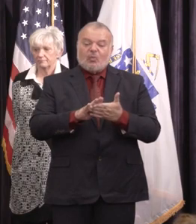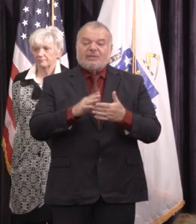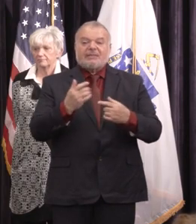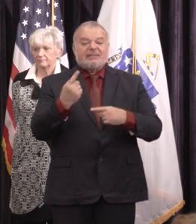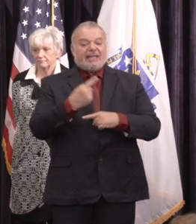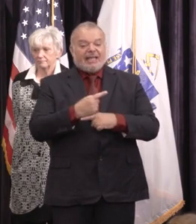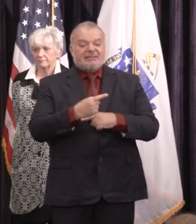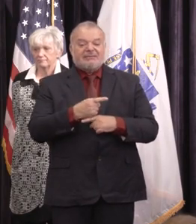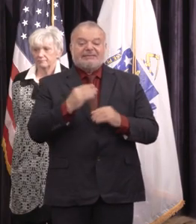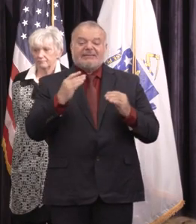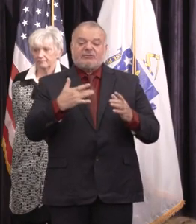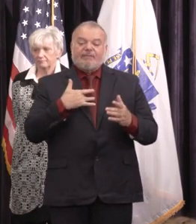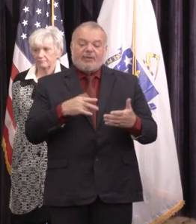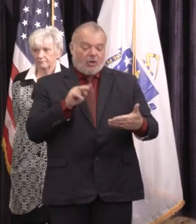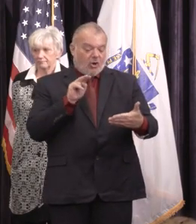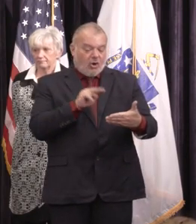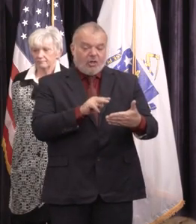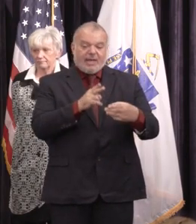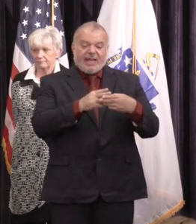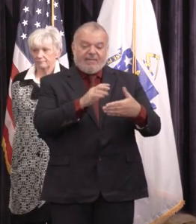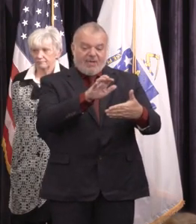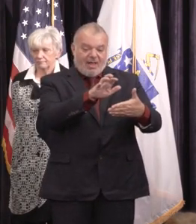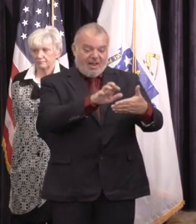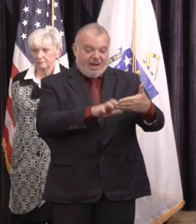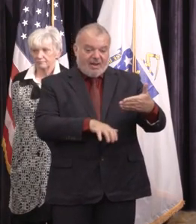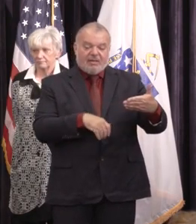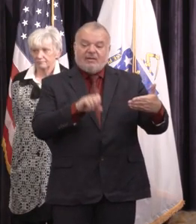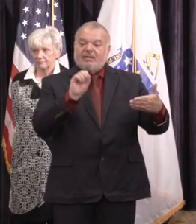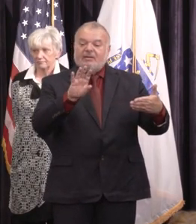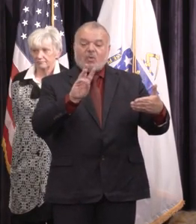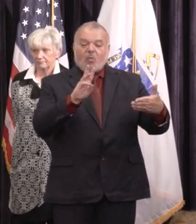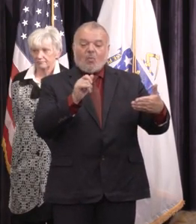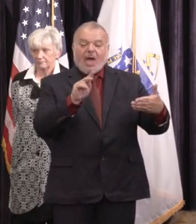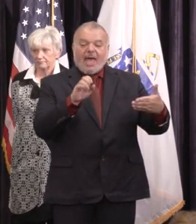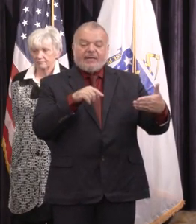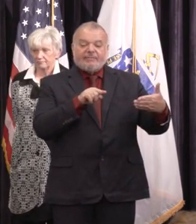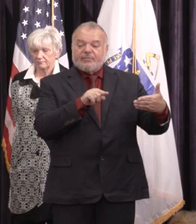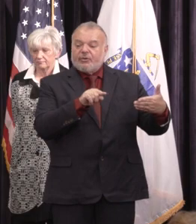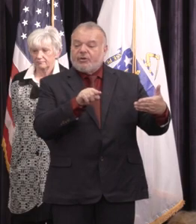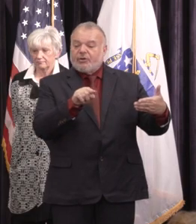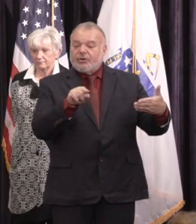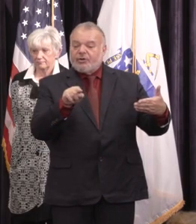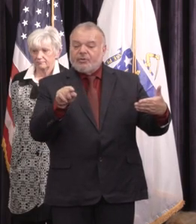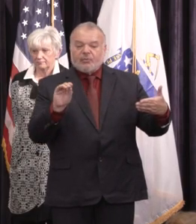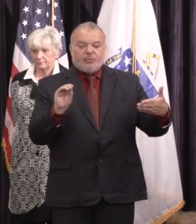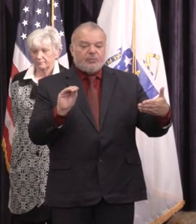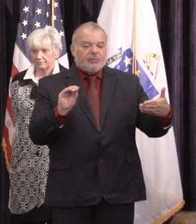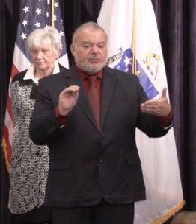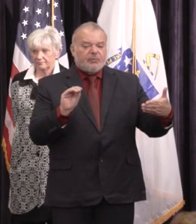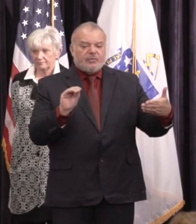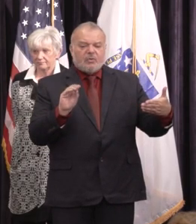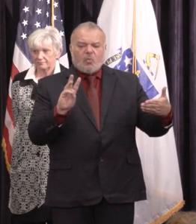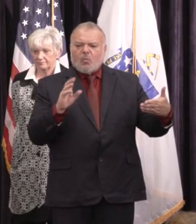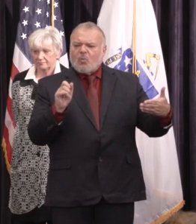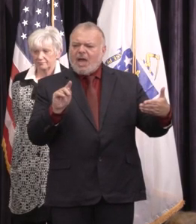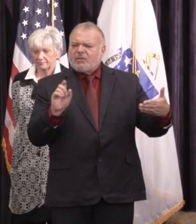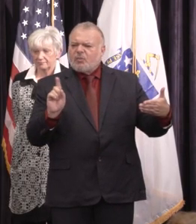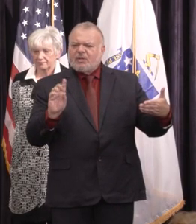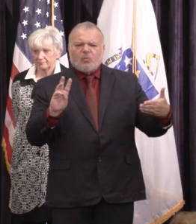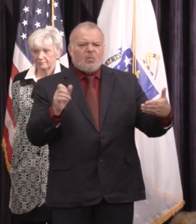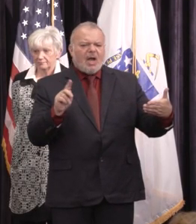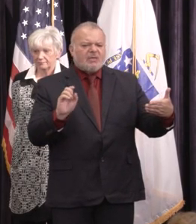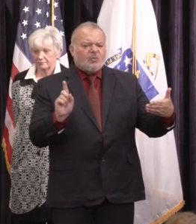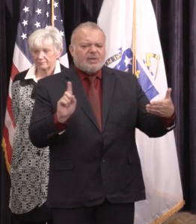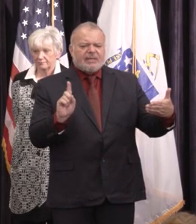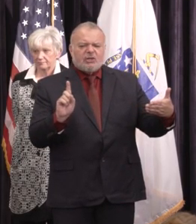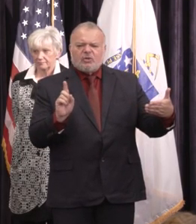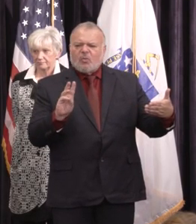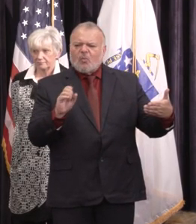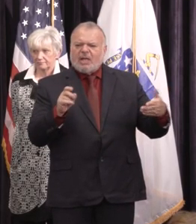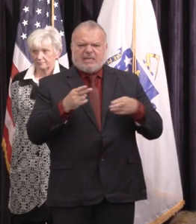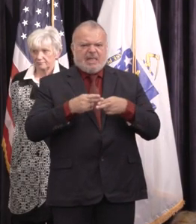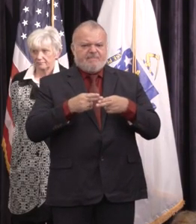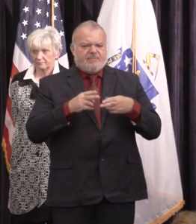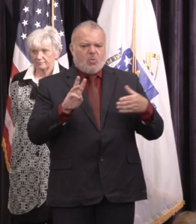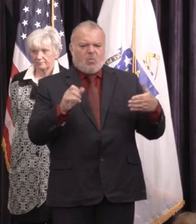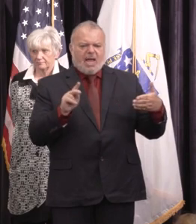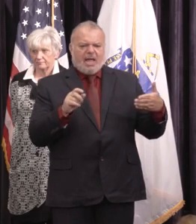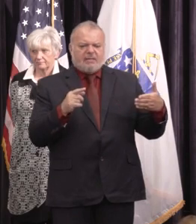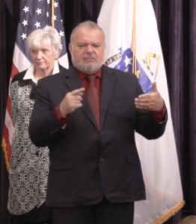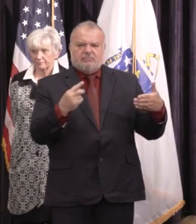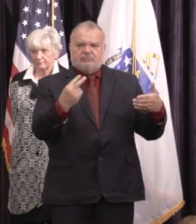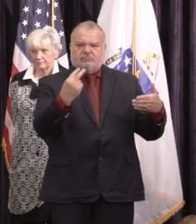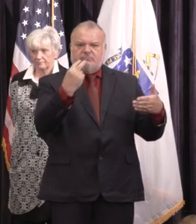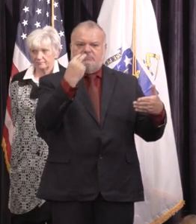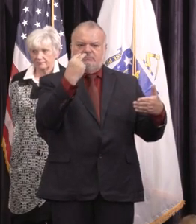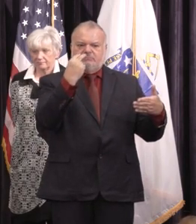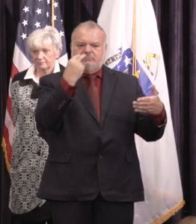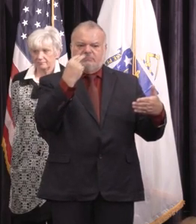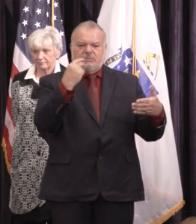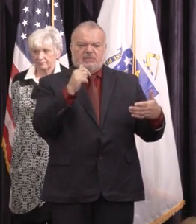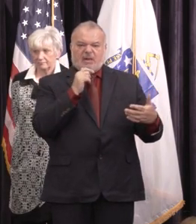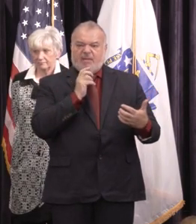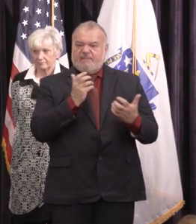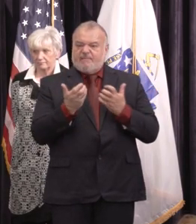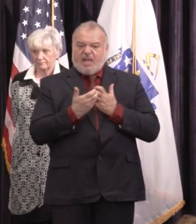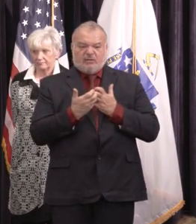the taunting when the teacher called out White Colleen. Names signal identity. Identity signals